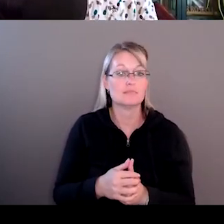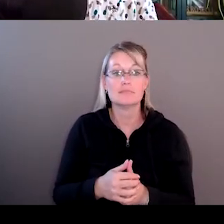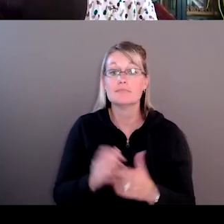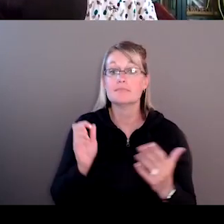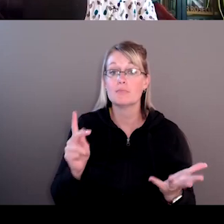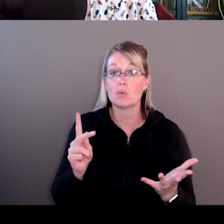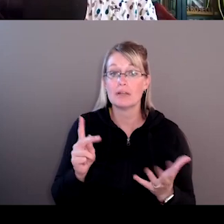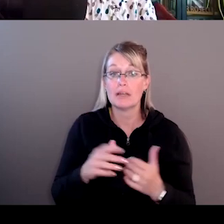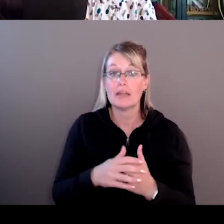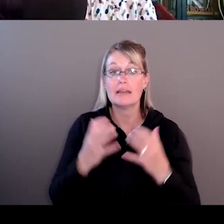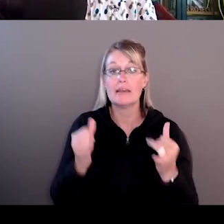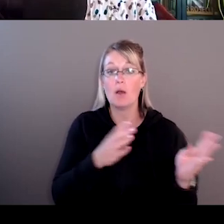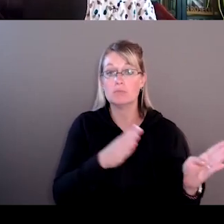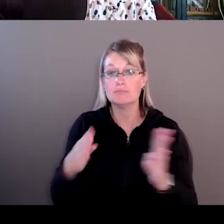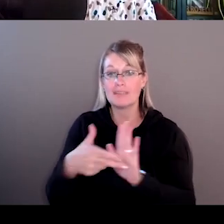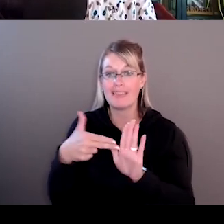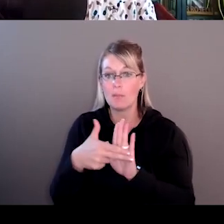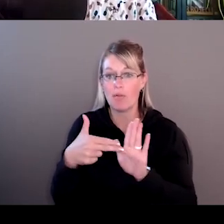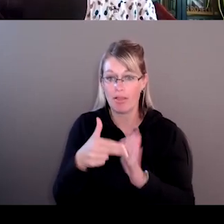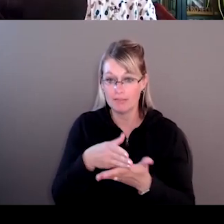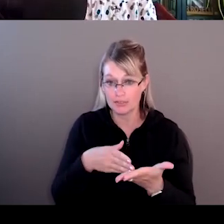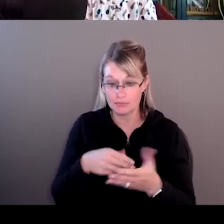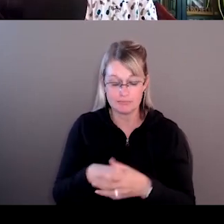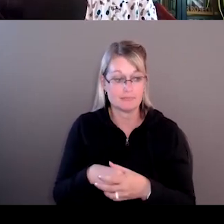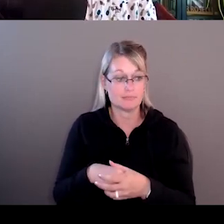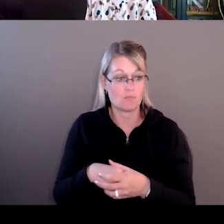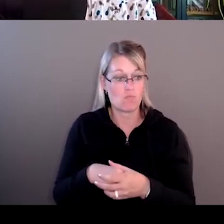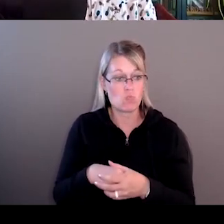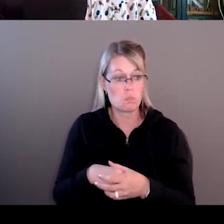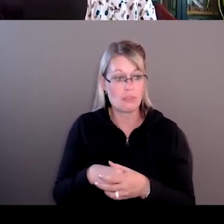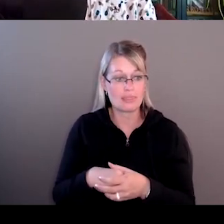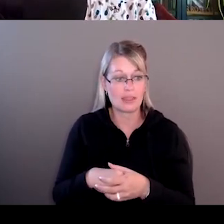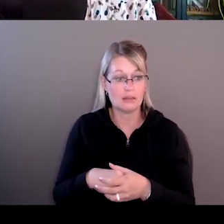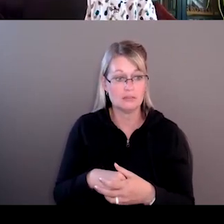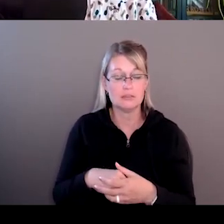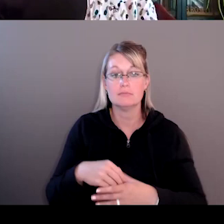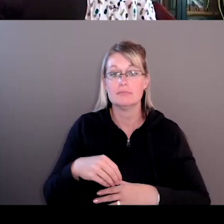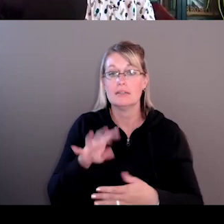Pivoting over to the labeling section. Tables with checkboxes or radios that let you choose